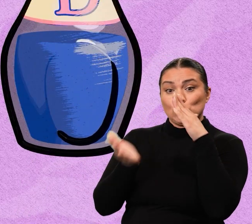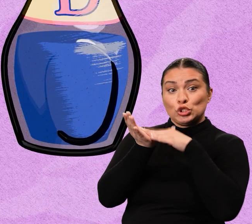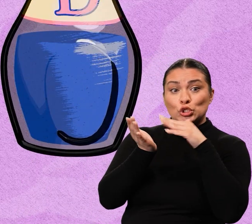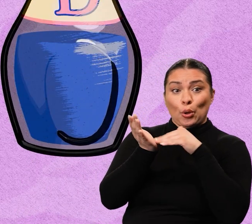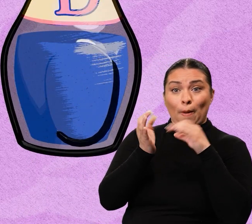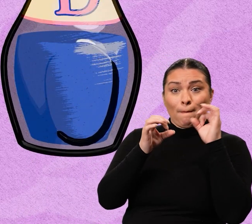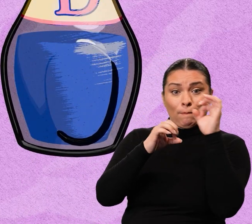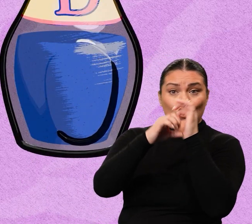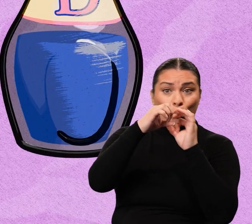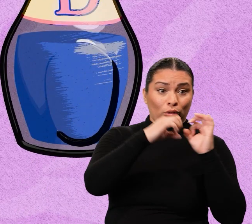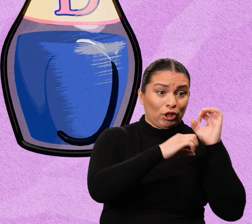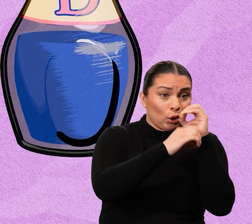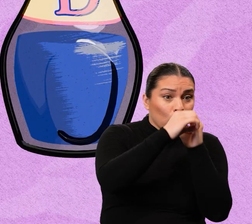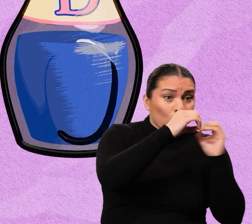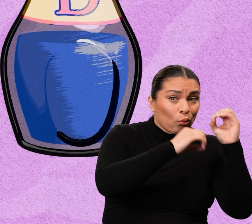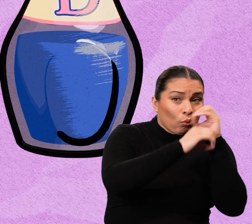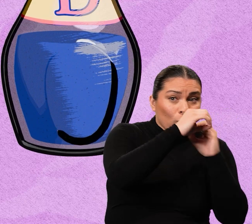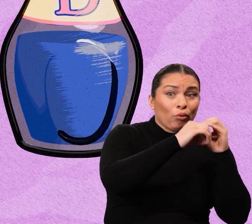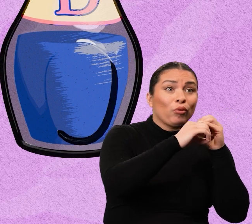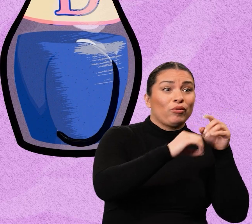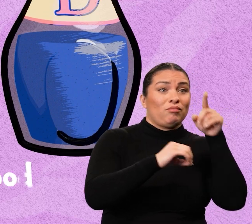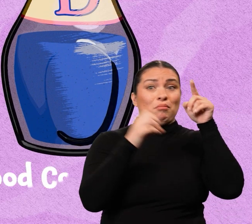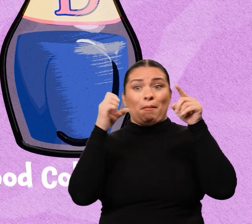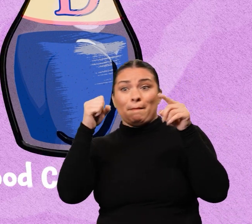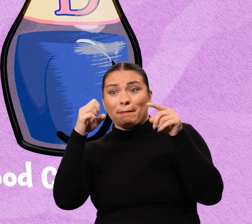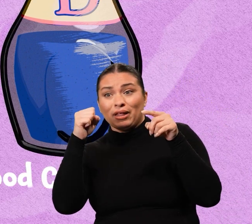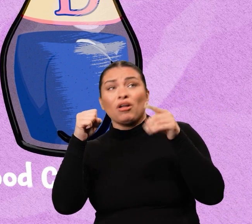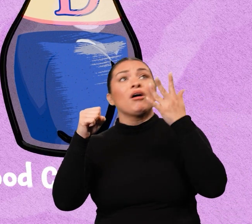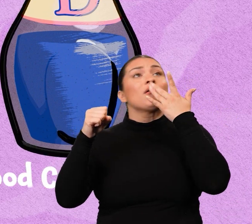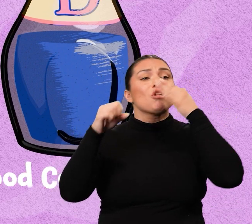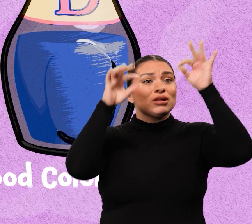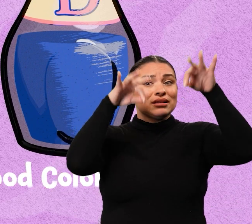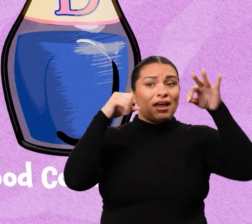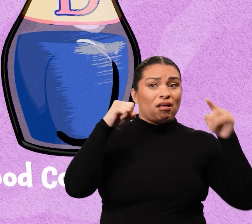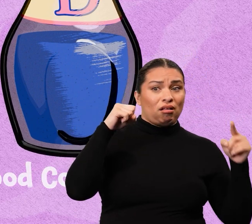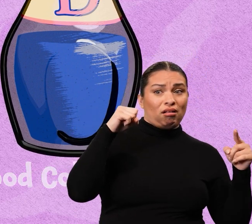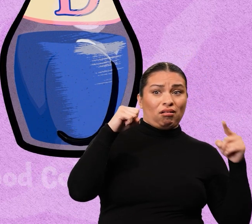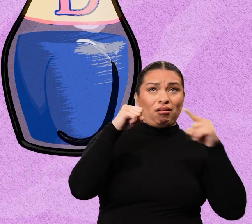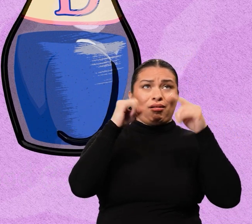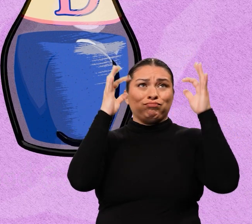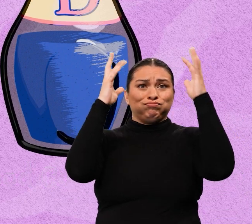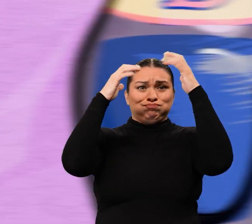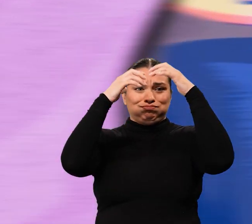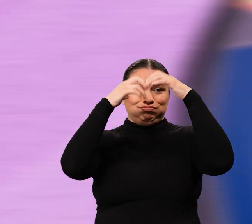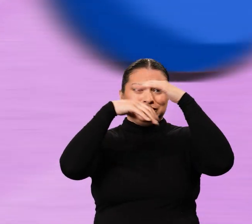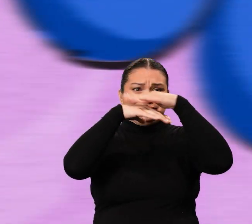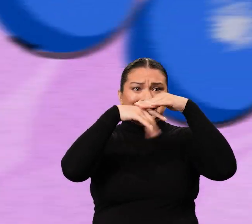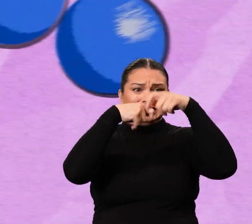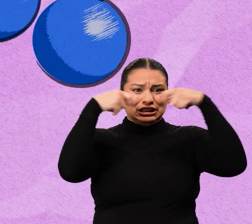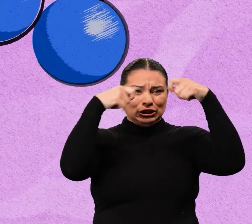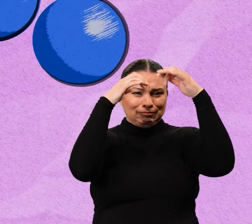The soap molecules break down the surface tension of the milk and food coloring. Molecules? They're really itty